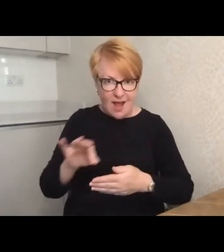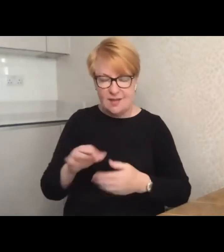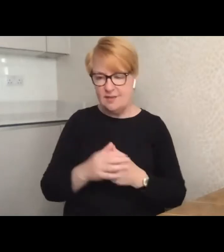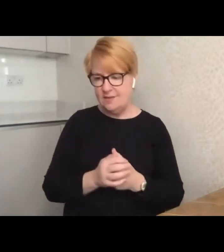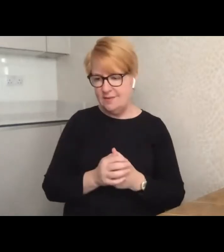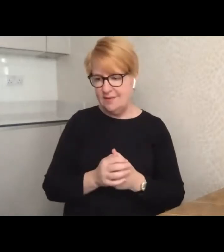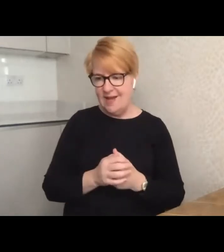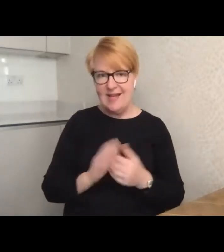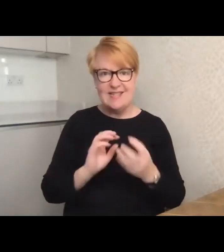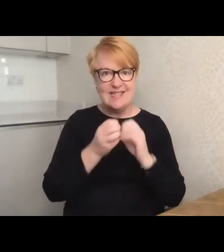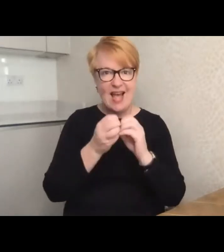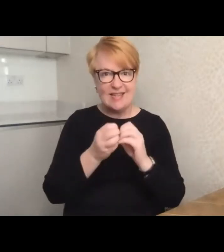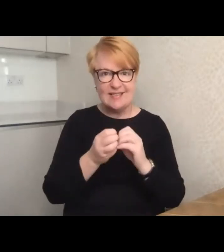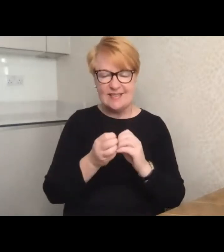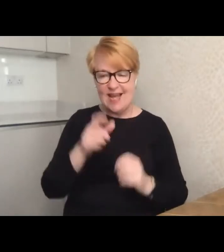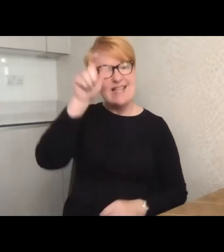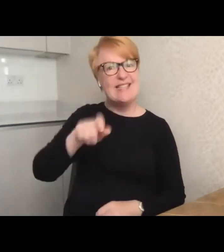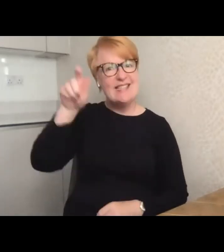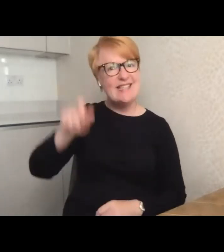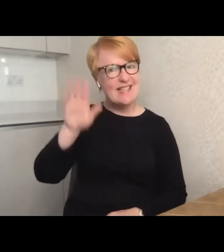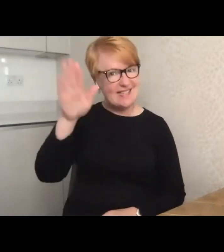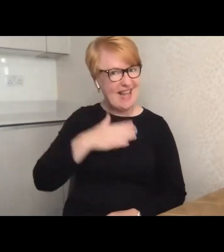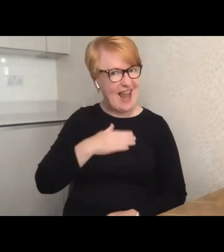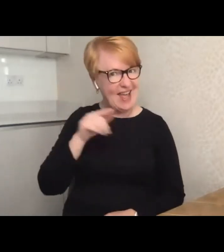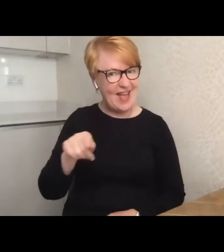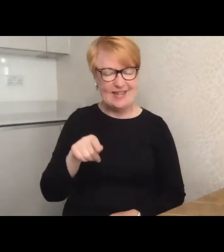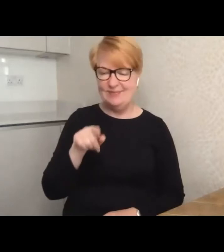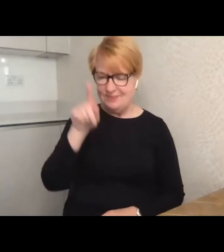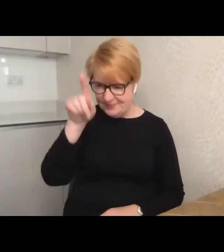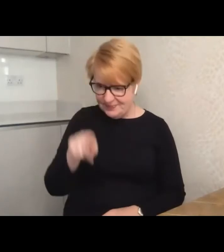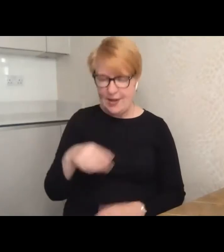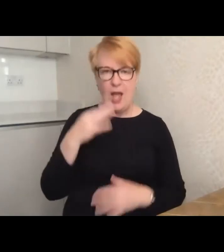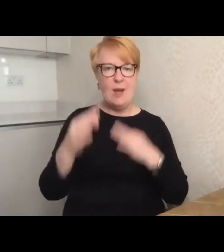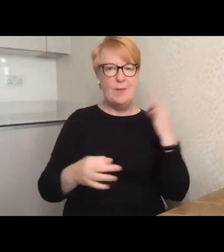citizens - I like the citizen one - performers, social practice artists, writers;